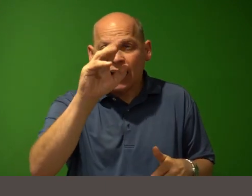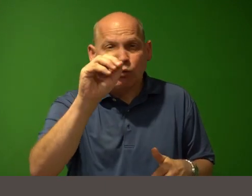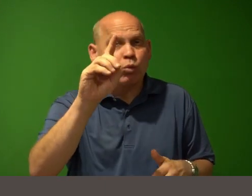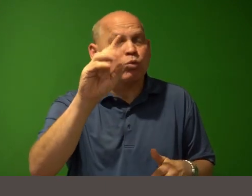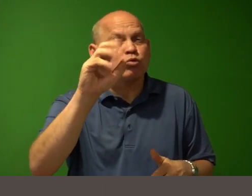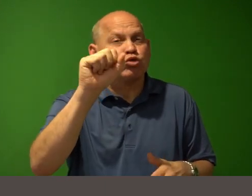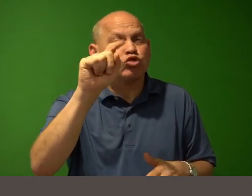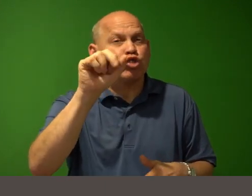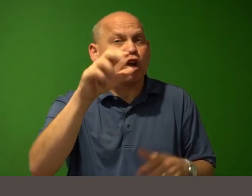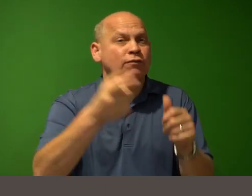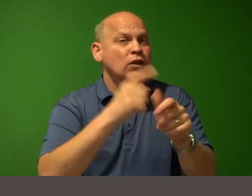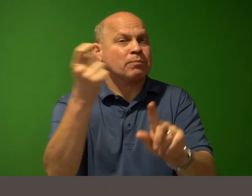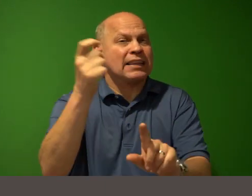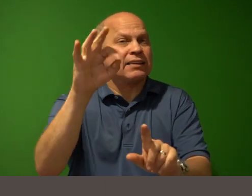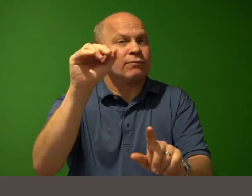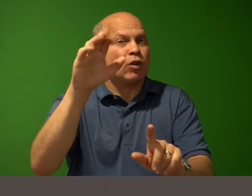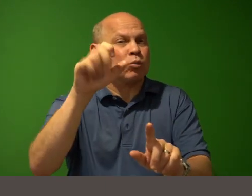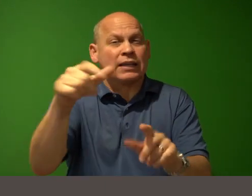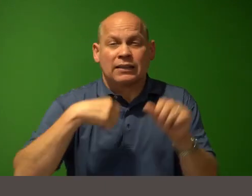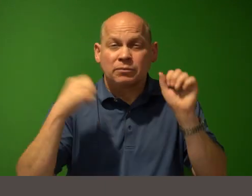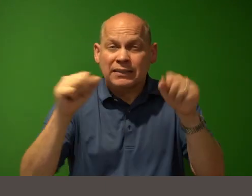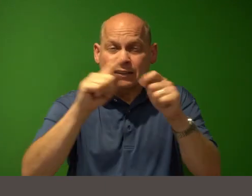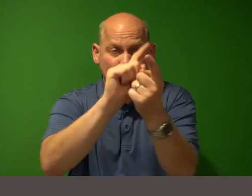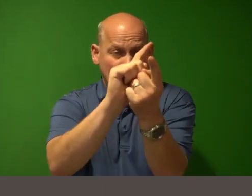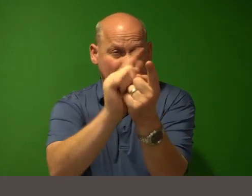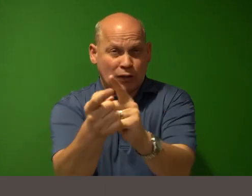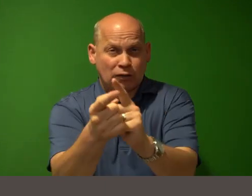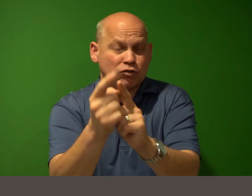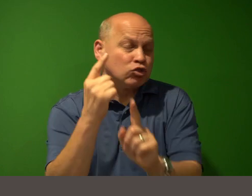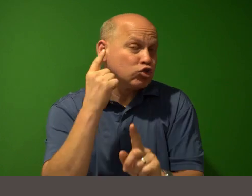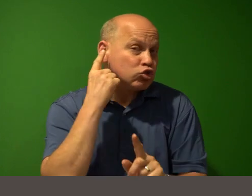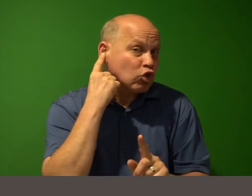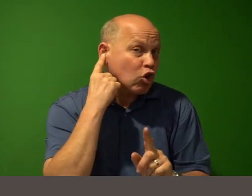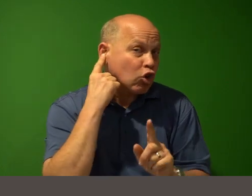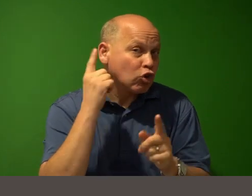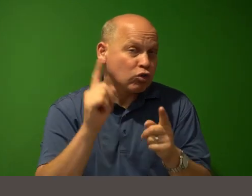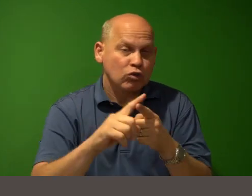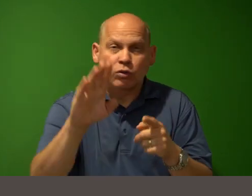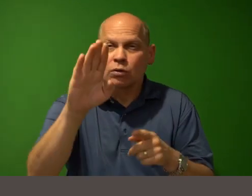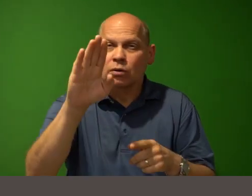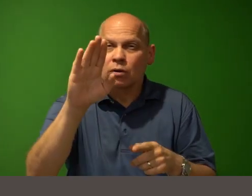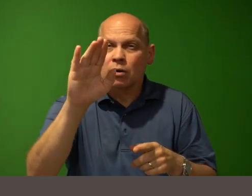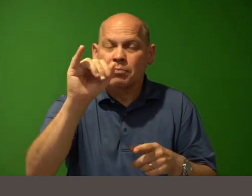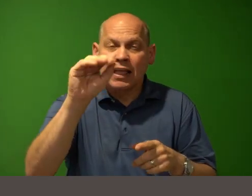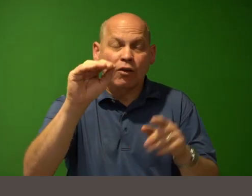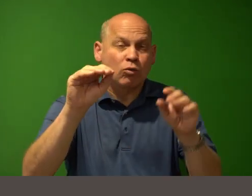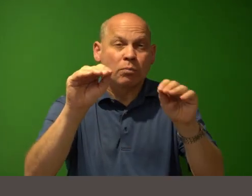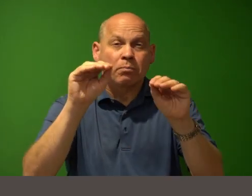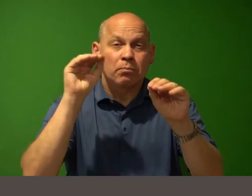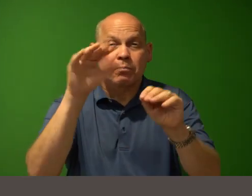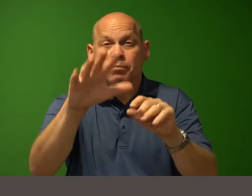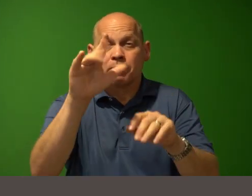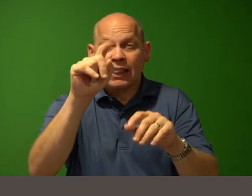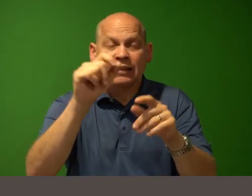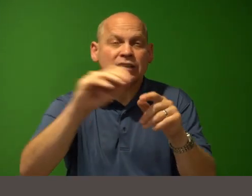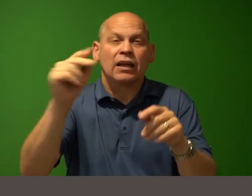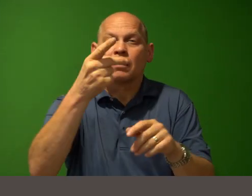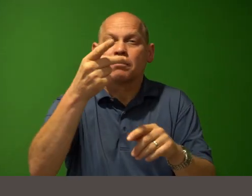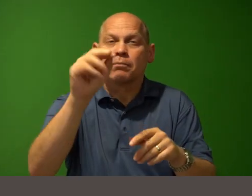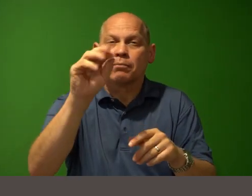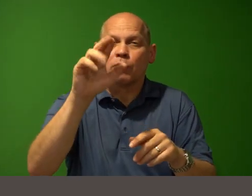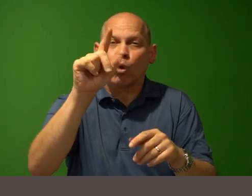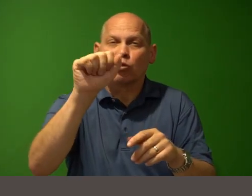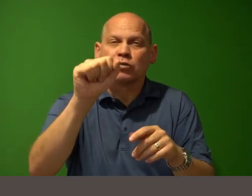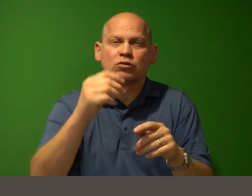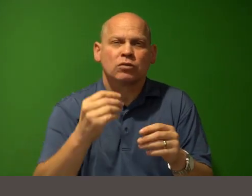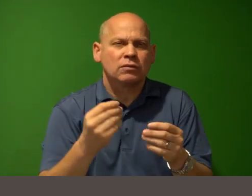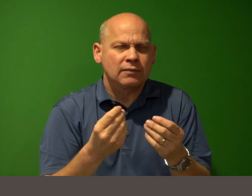He has the ability to convert sound into bioelectric glass and power to create portals fueled by his bioelectric energy.